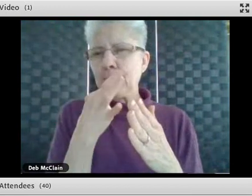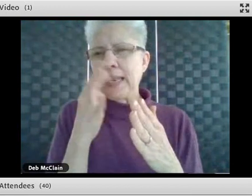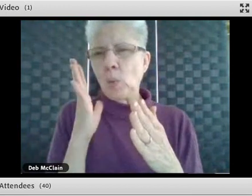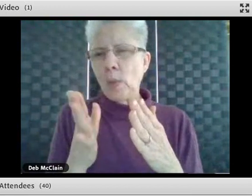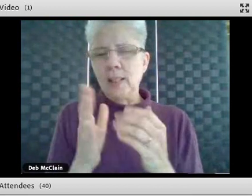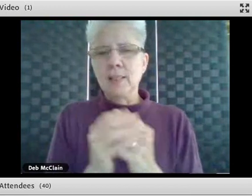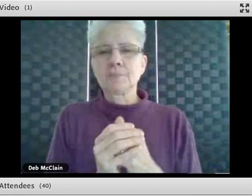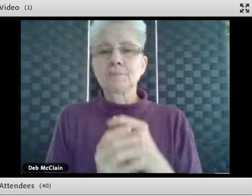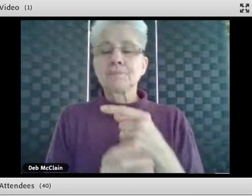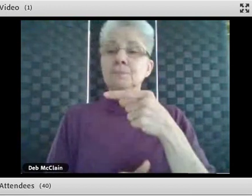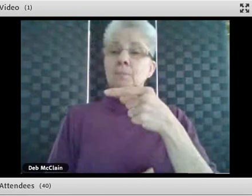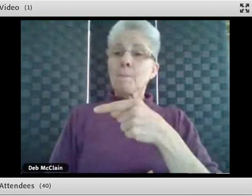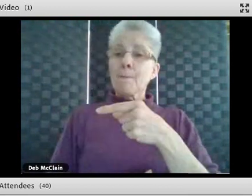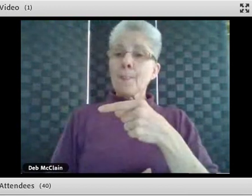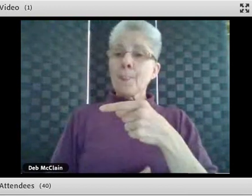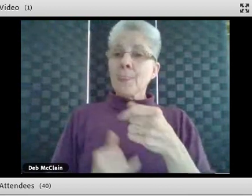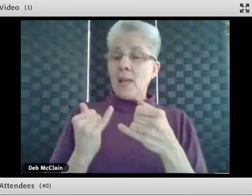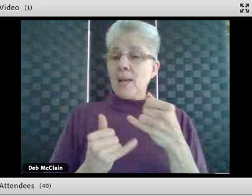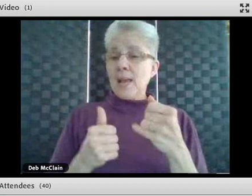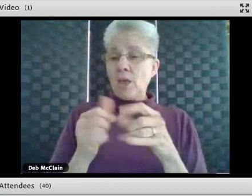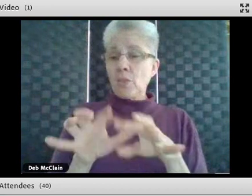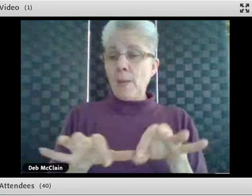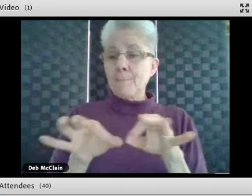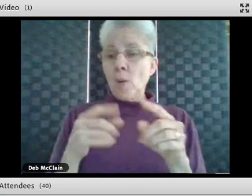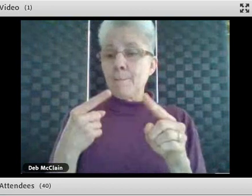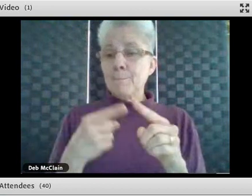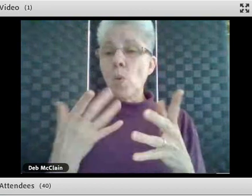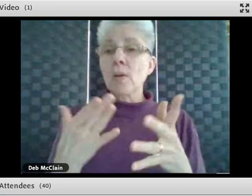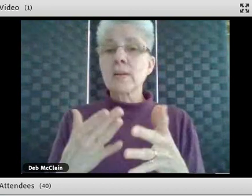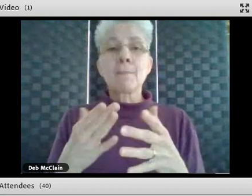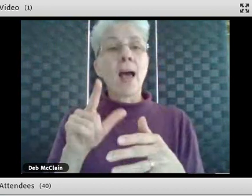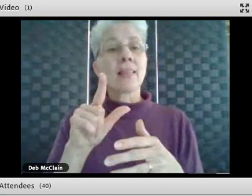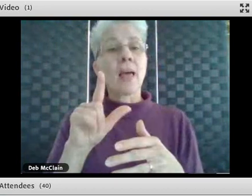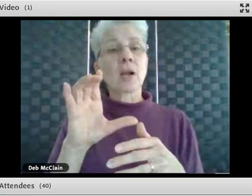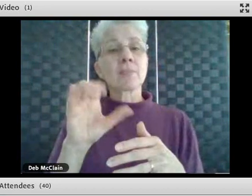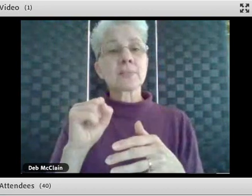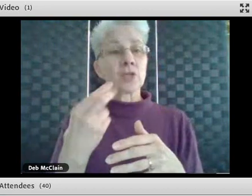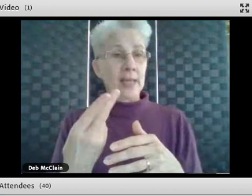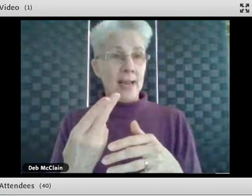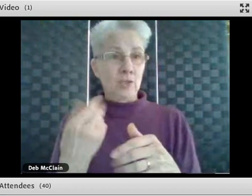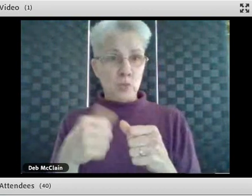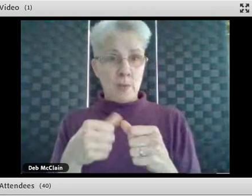But, finally, just another important point about Library of Congress Subject Headings to keep in mind.